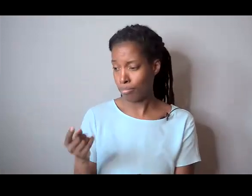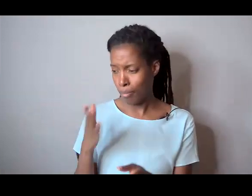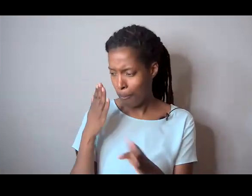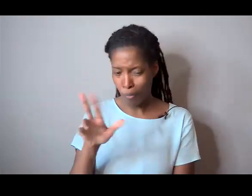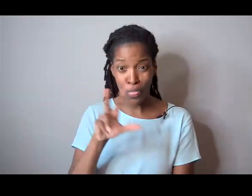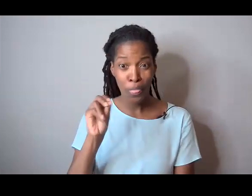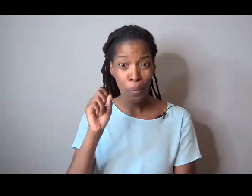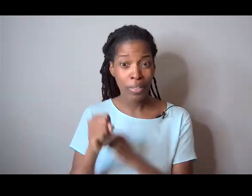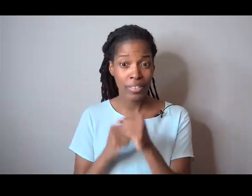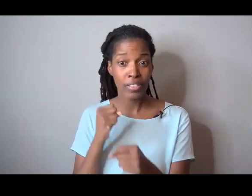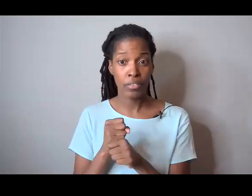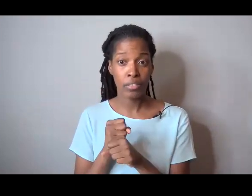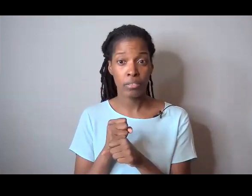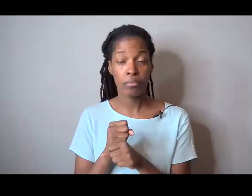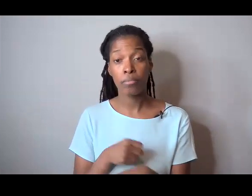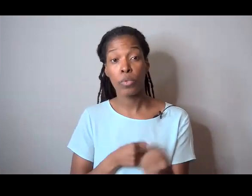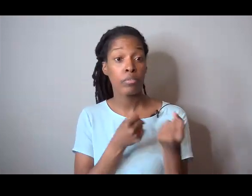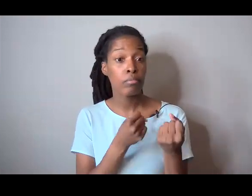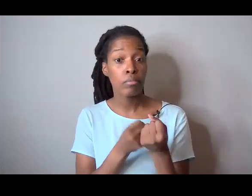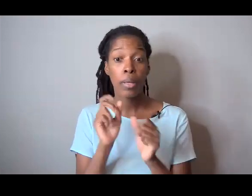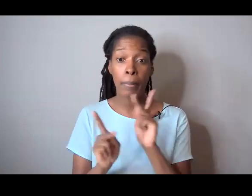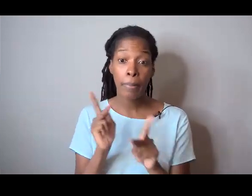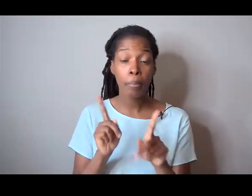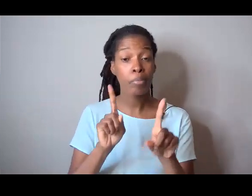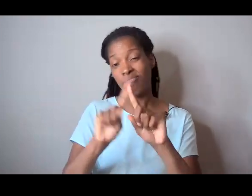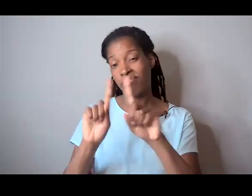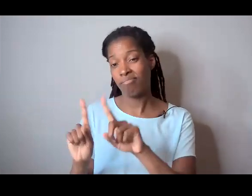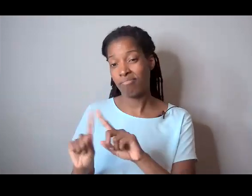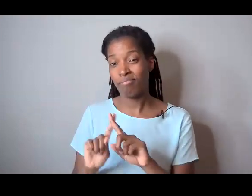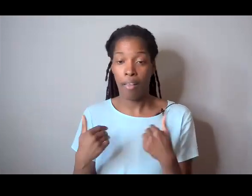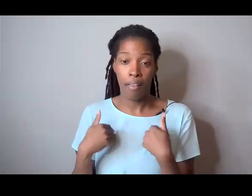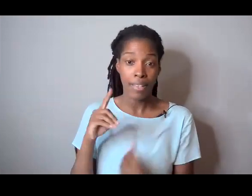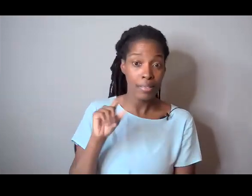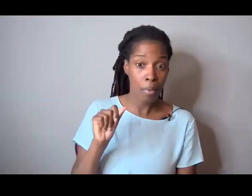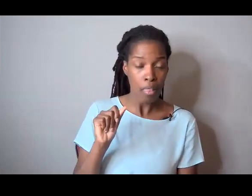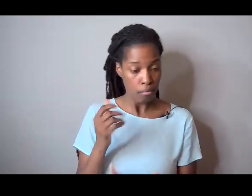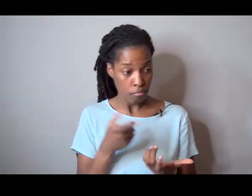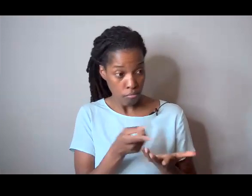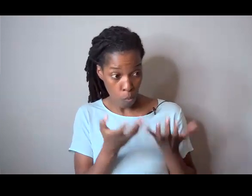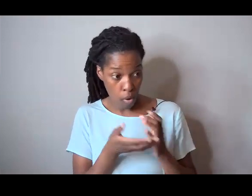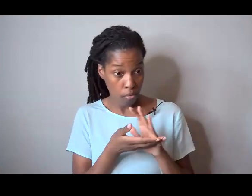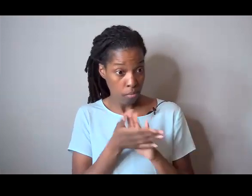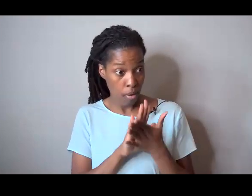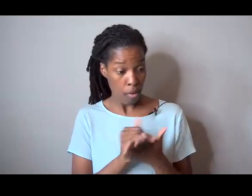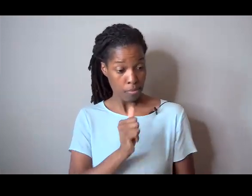support people across the spectrum of disabilities to become self-employed and small business owners. Now, for this webinar, I'm joined by my incredible colleague Ciara